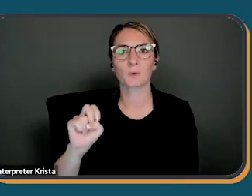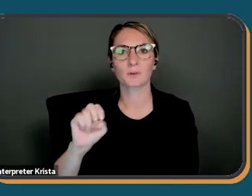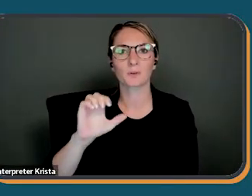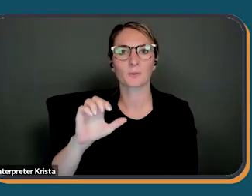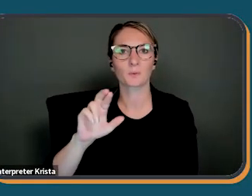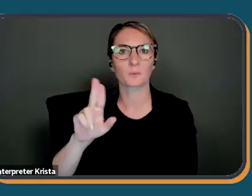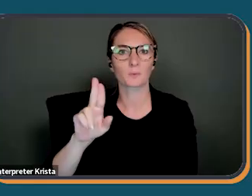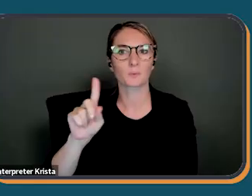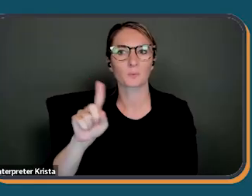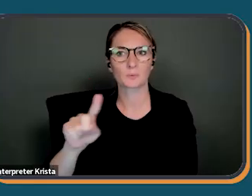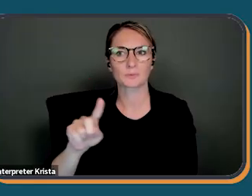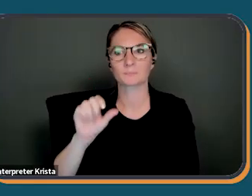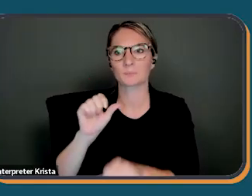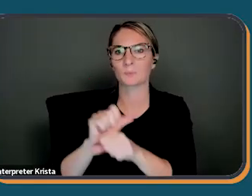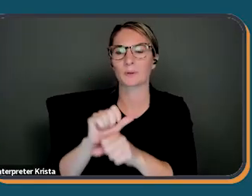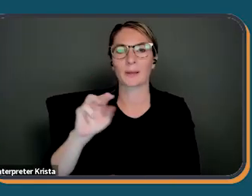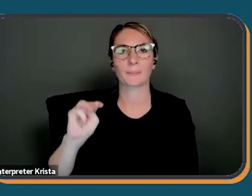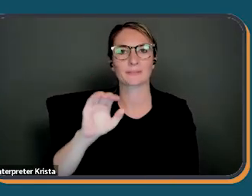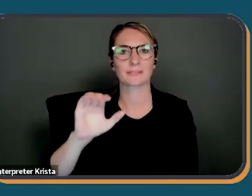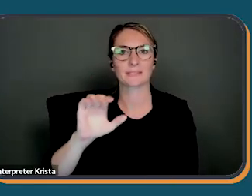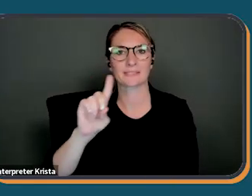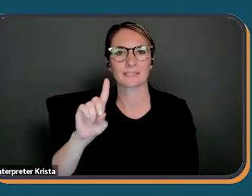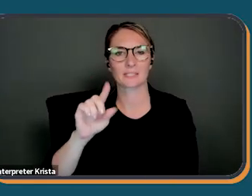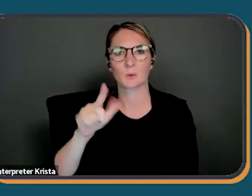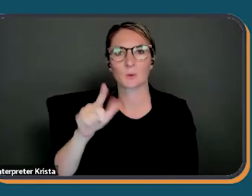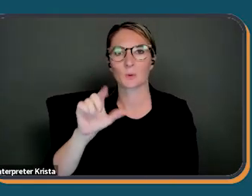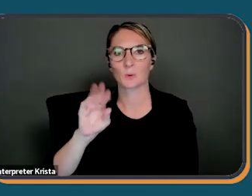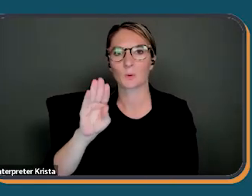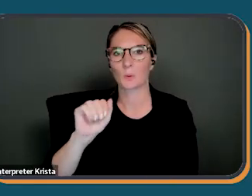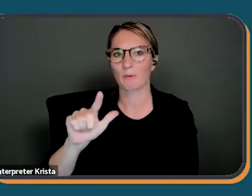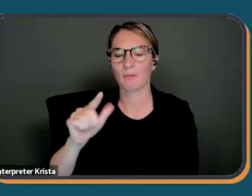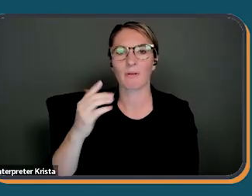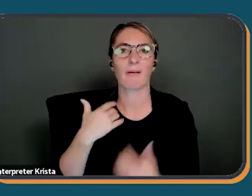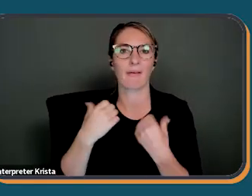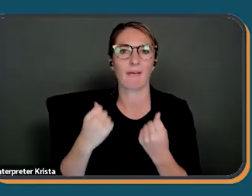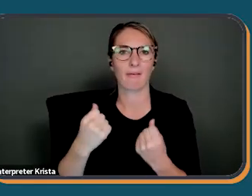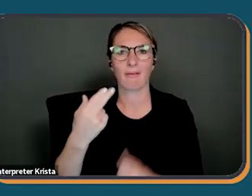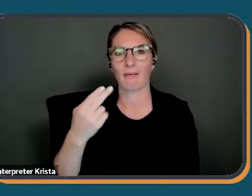My name is Brooke Cruz with MCD Global Health. So, Dr. Tisha Titus will be starting our presentation off today.